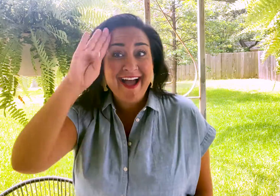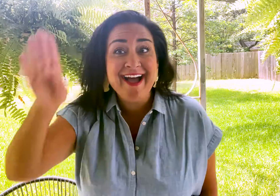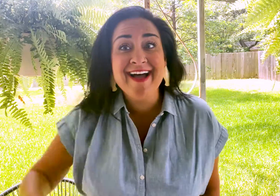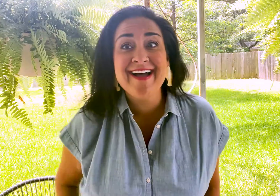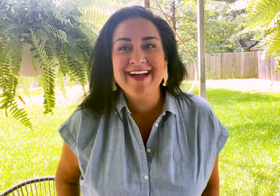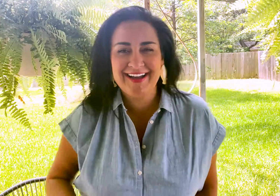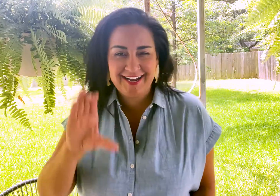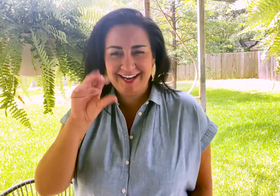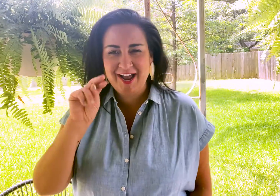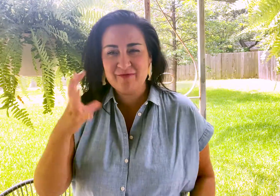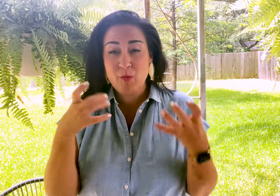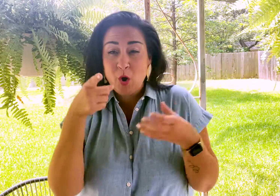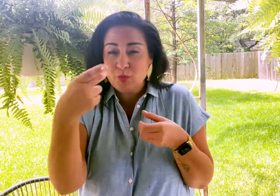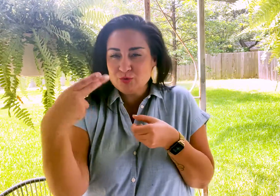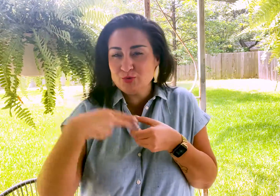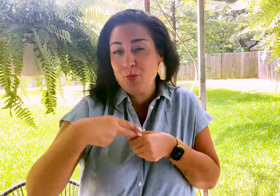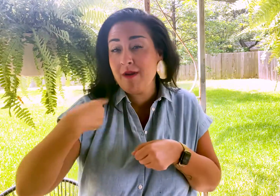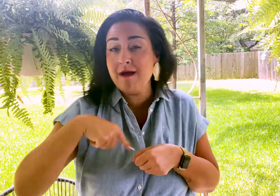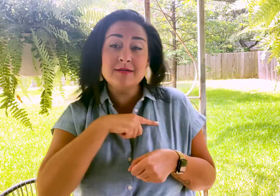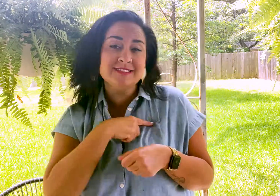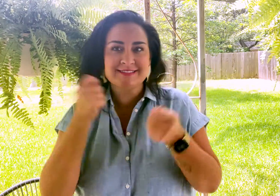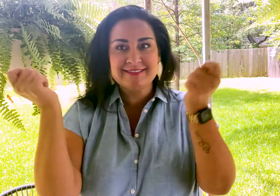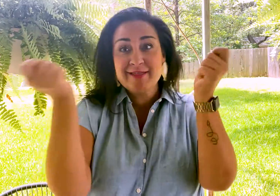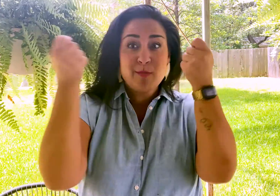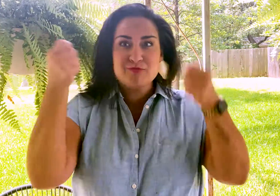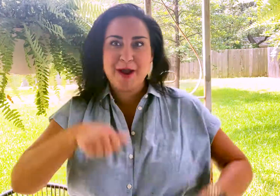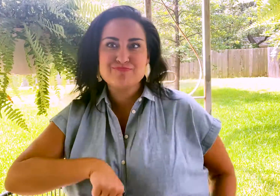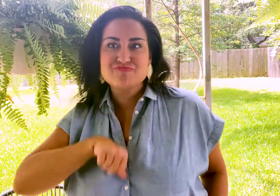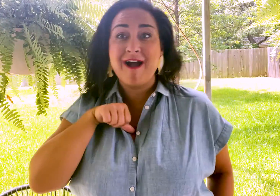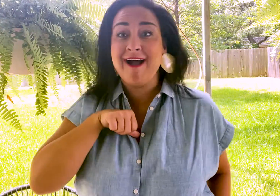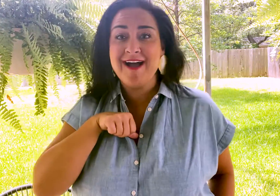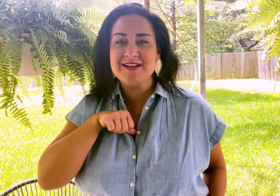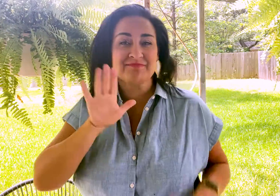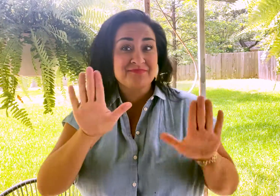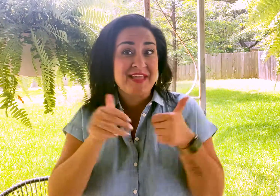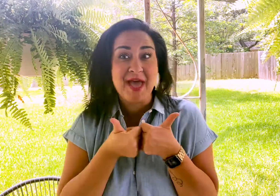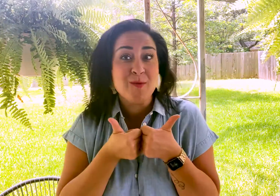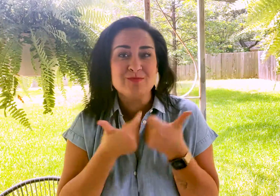Hi! Convo wants you to join us to celebrate PRIDE. How?